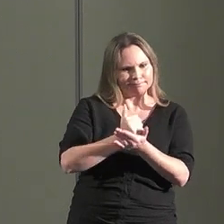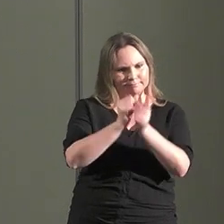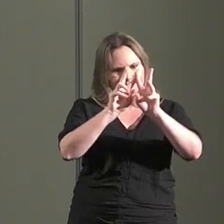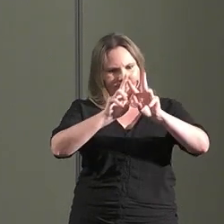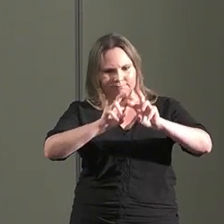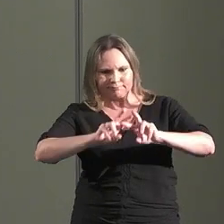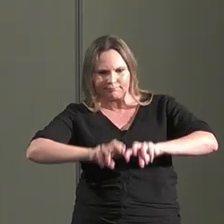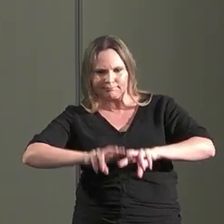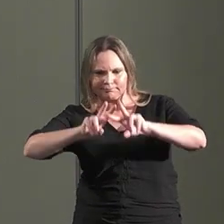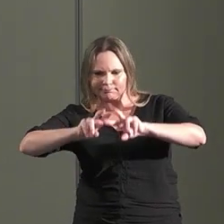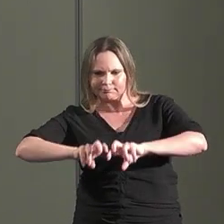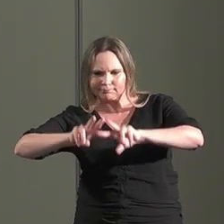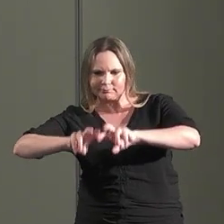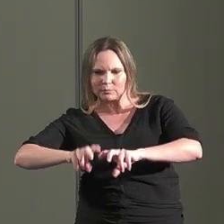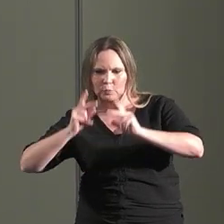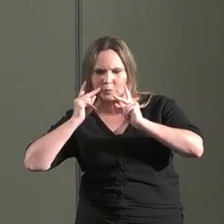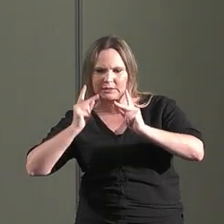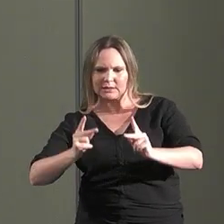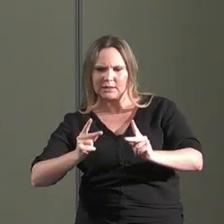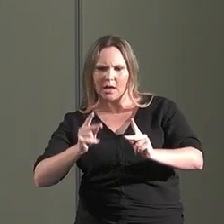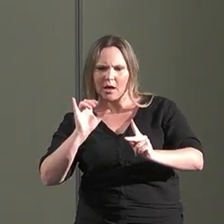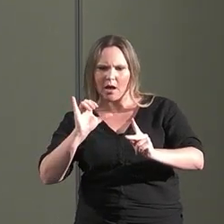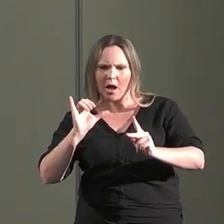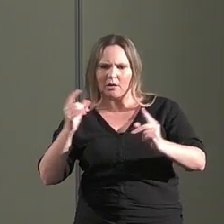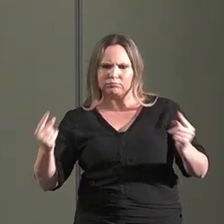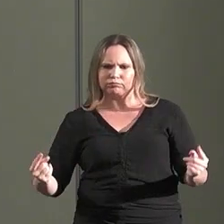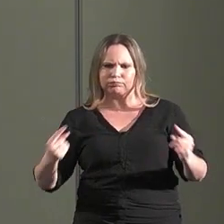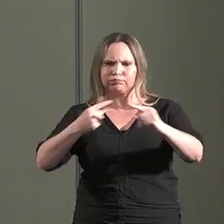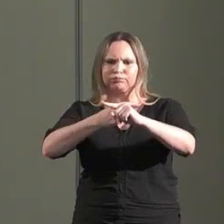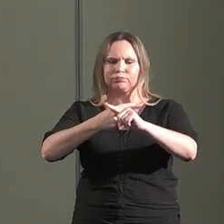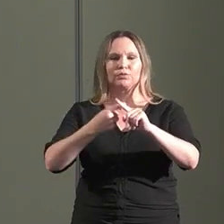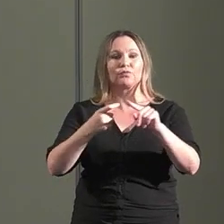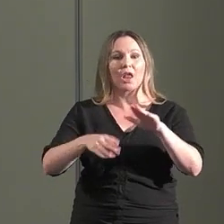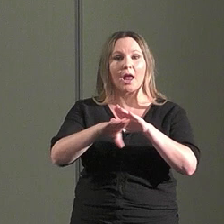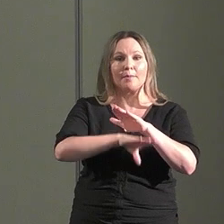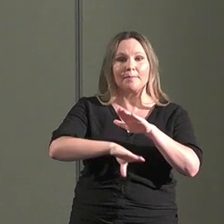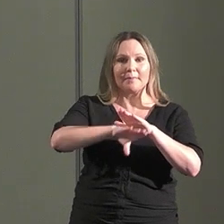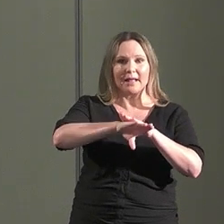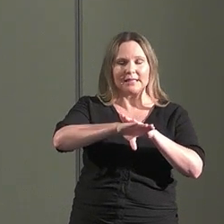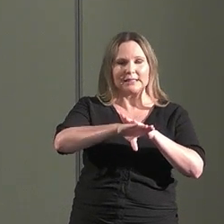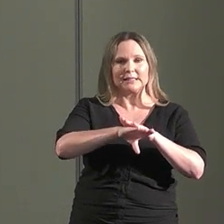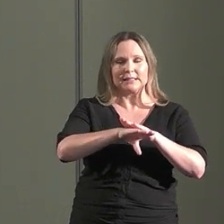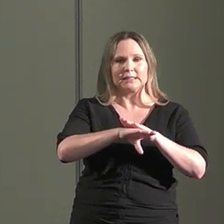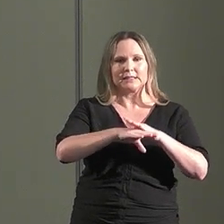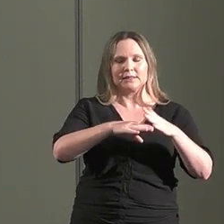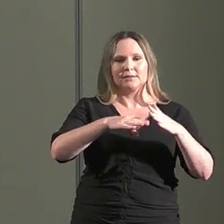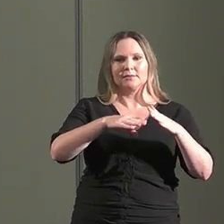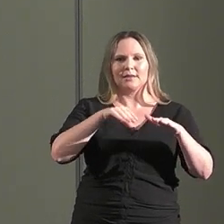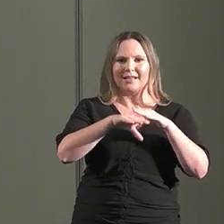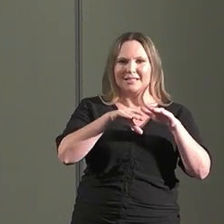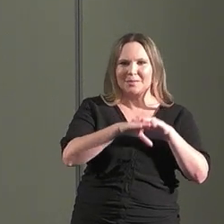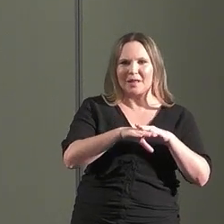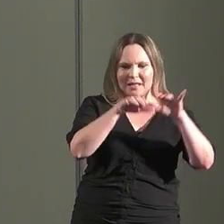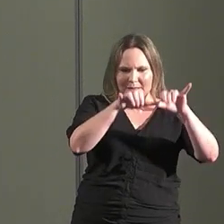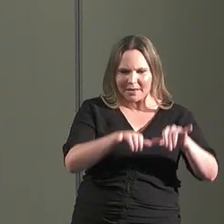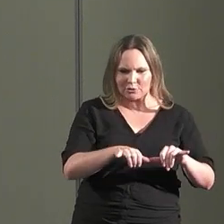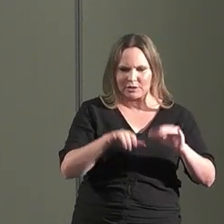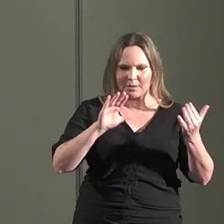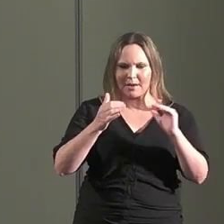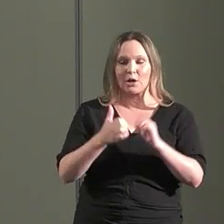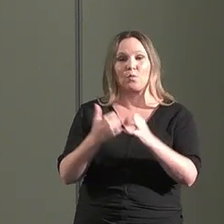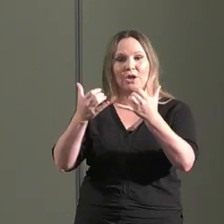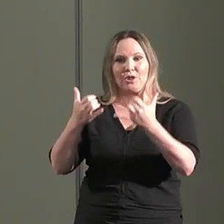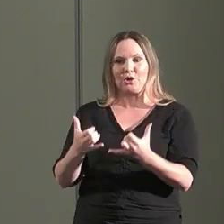We saw discrepancy from the basic metrics first tested and current testing methodologies